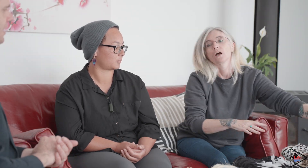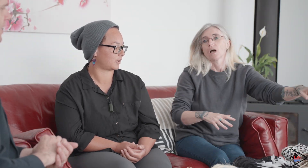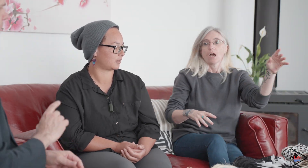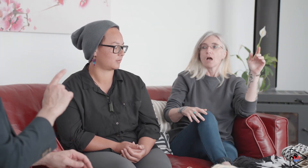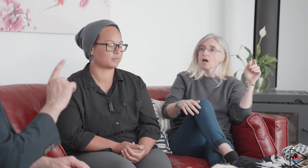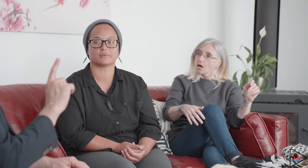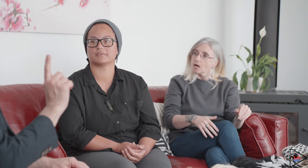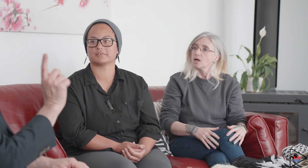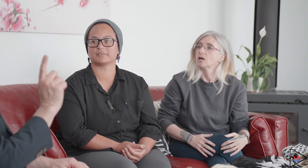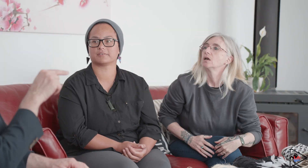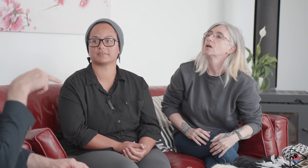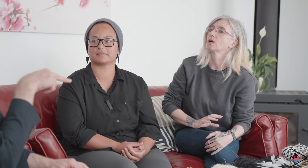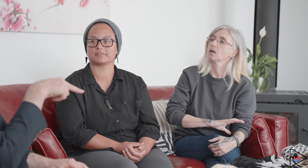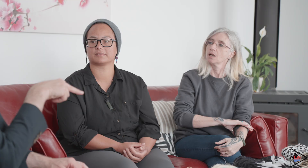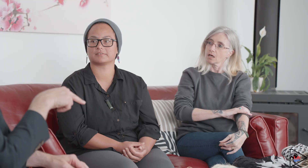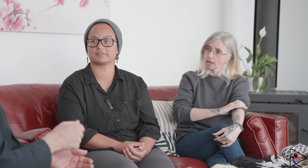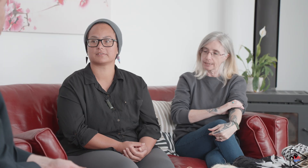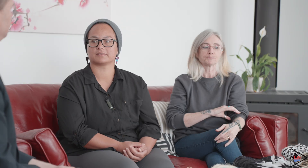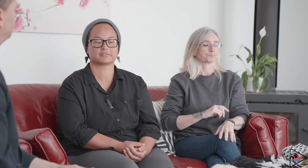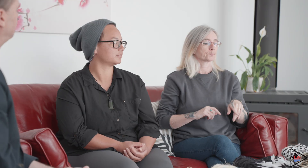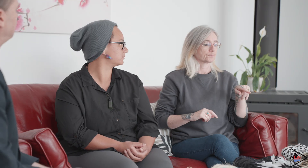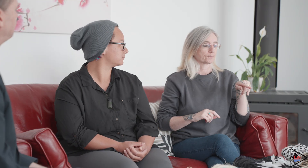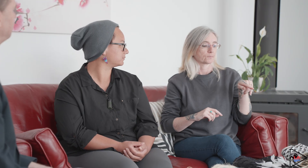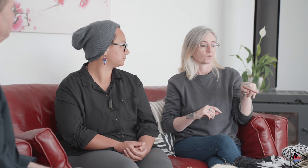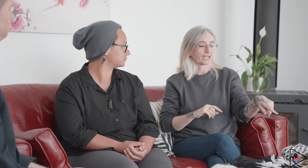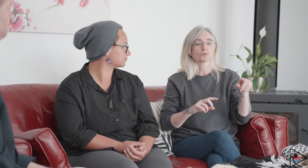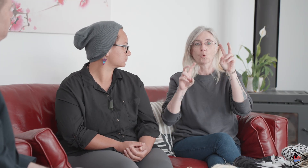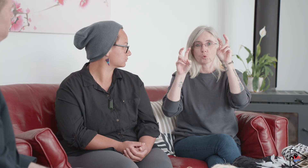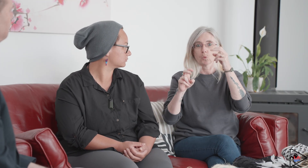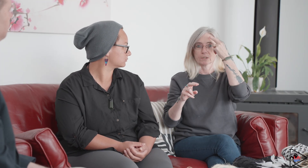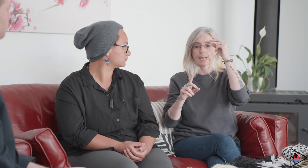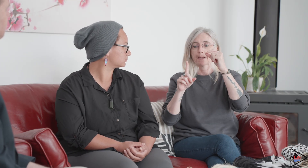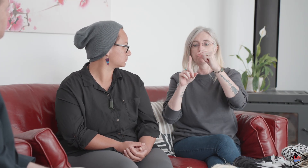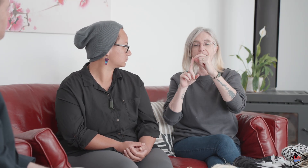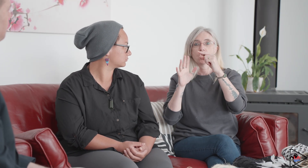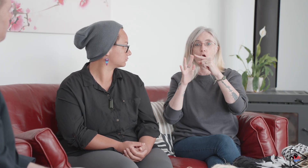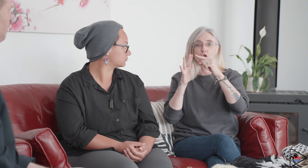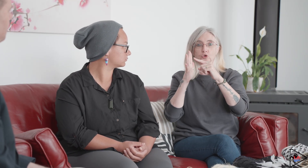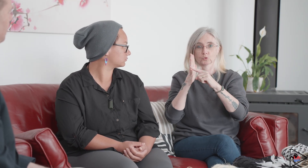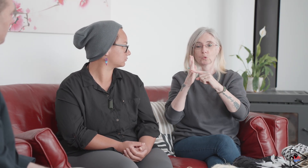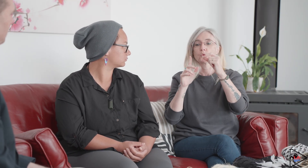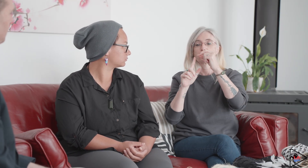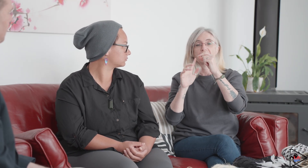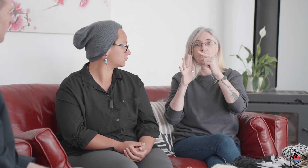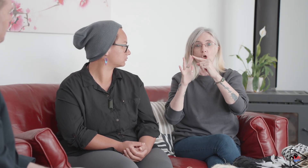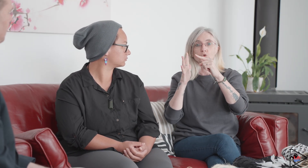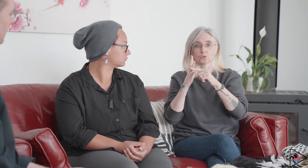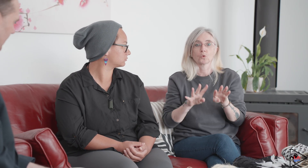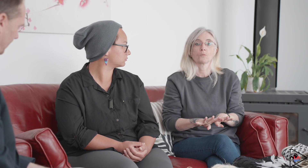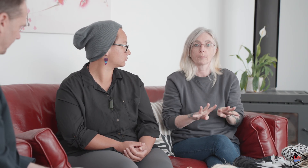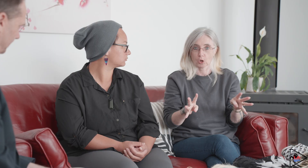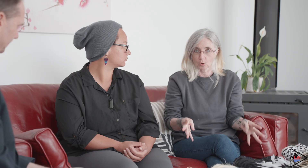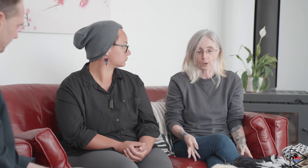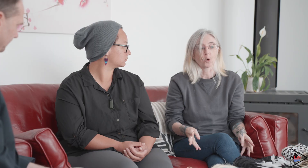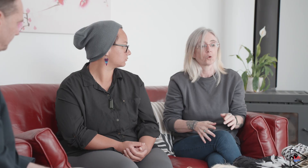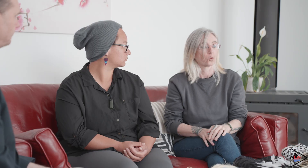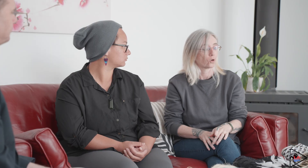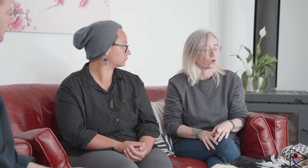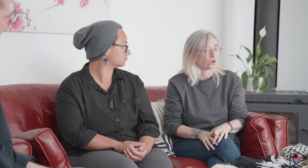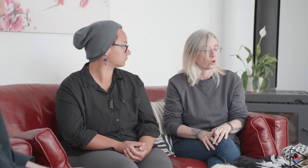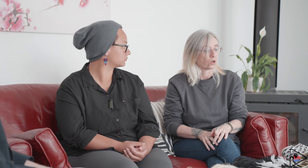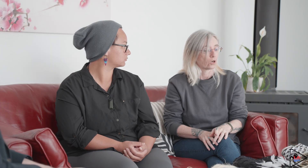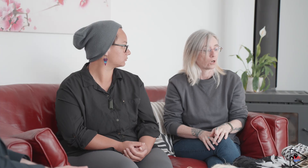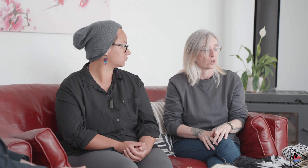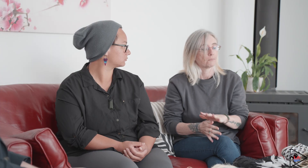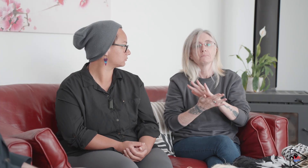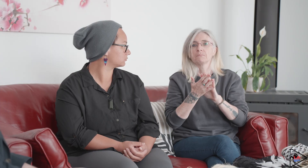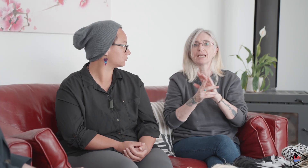And what is this, Cheree? This is called a pui pui. This is the sign for it - pui pui.